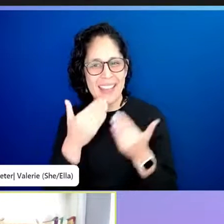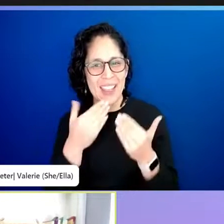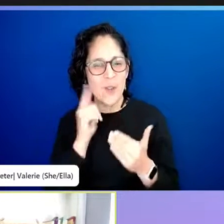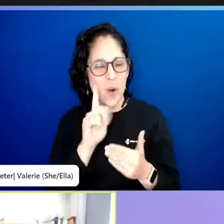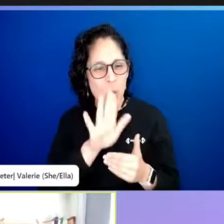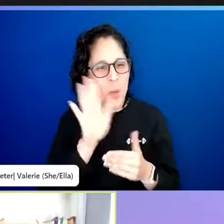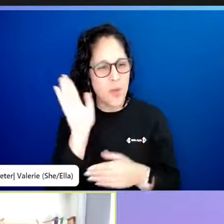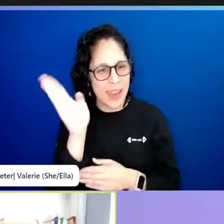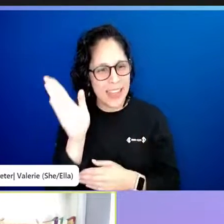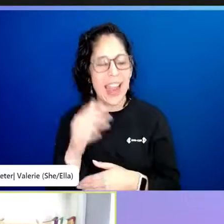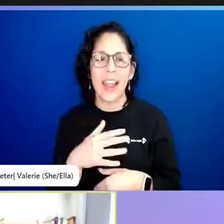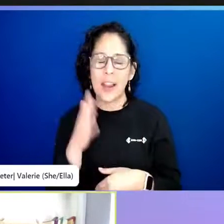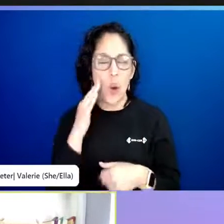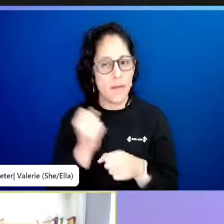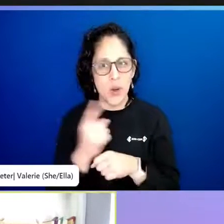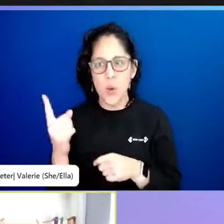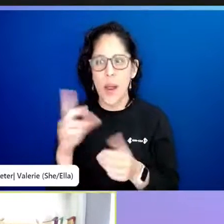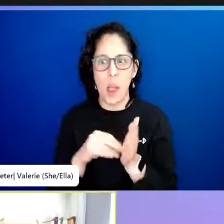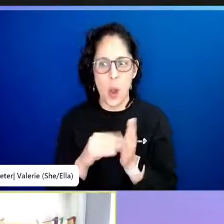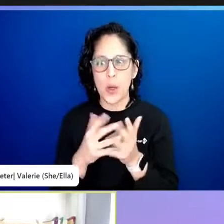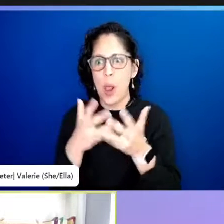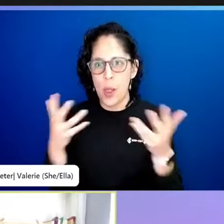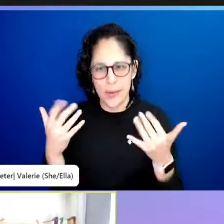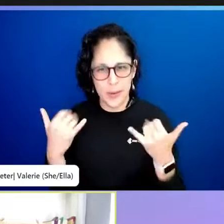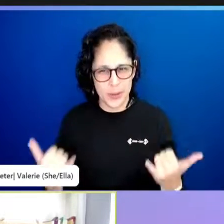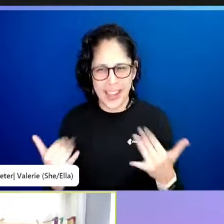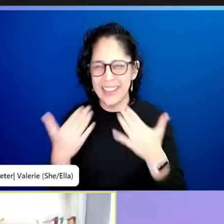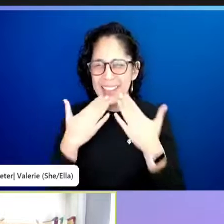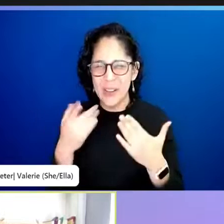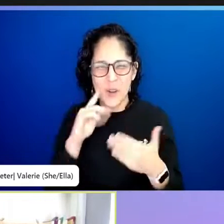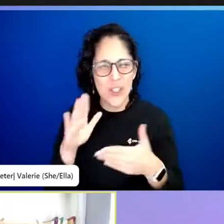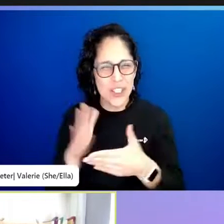I know everybody here learned a ton um thank you for sharing some of your work